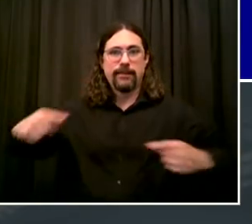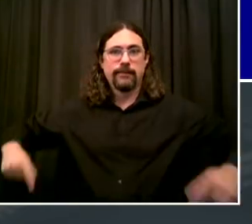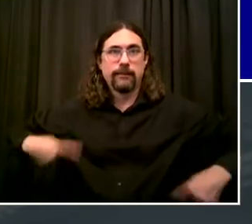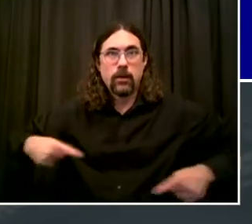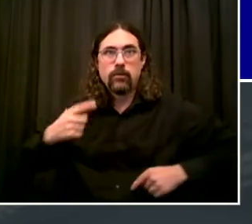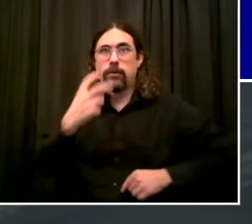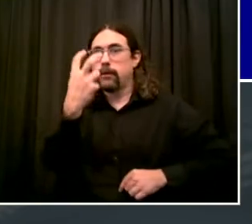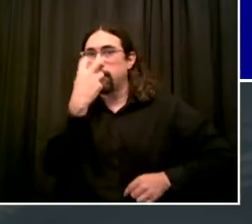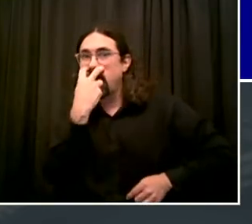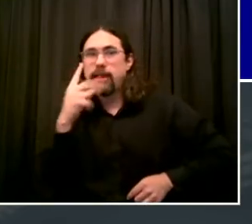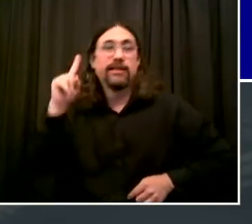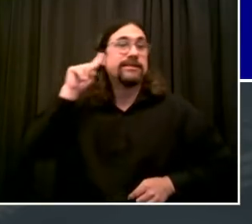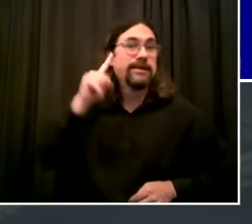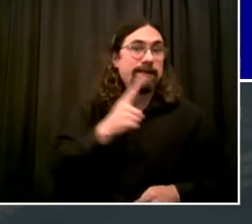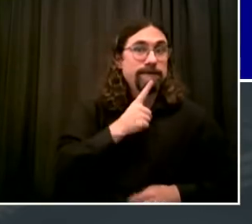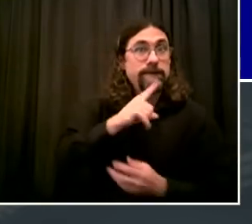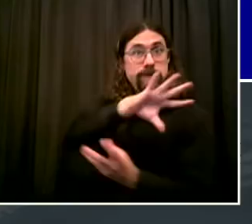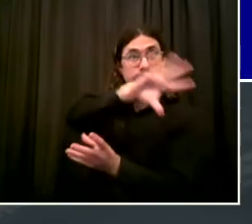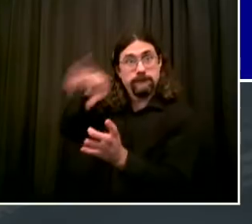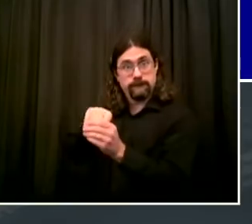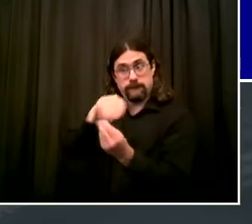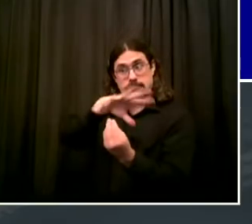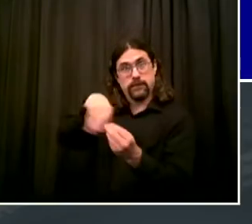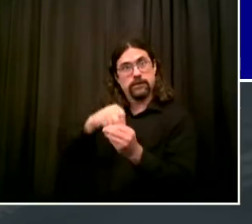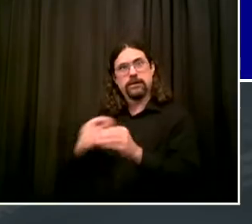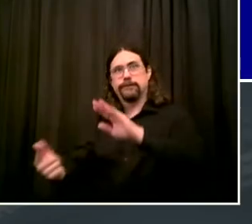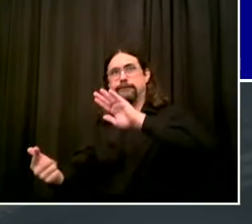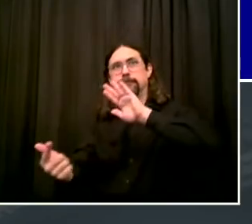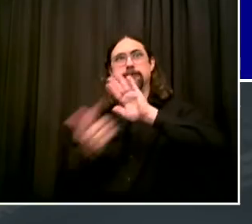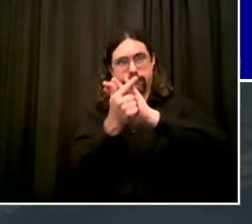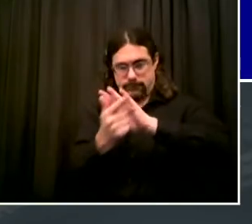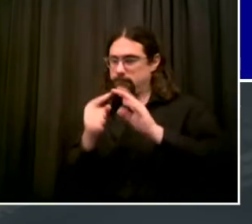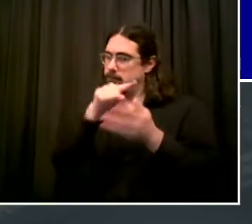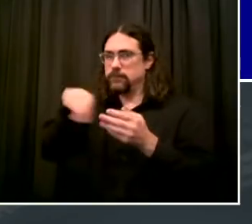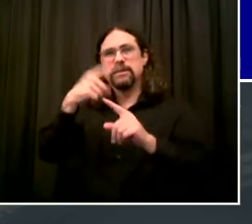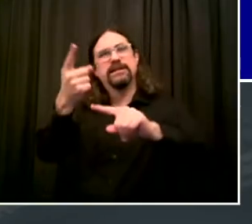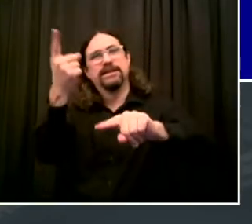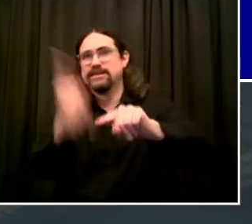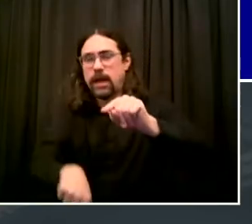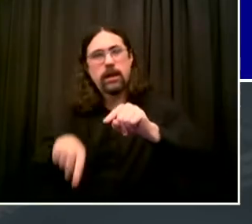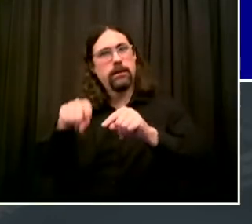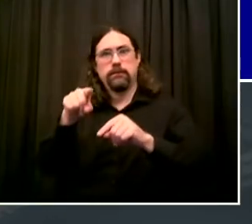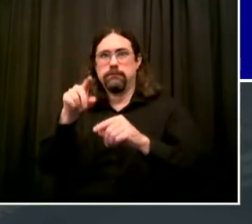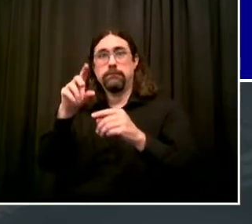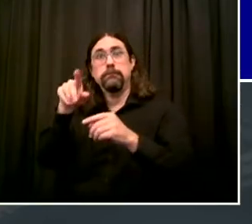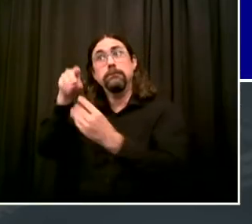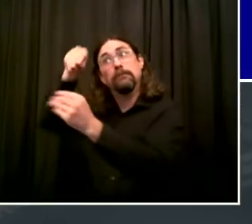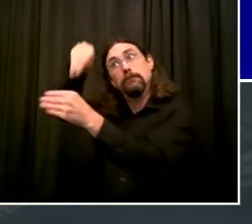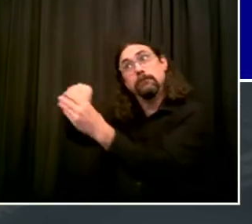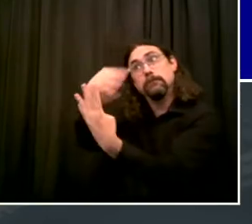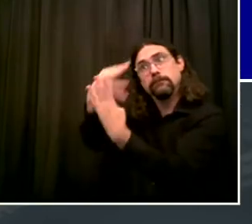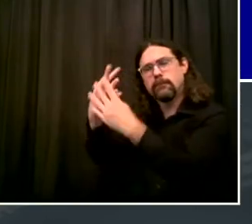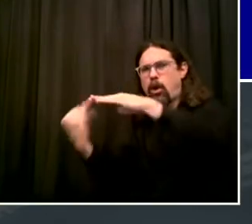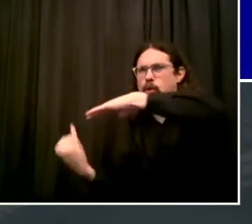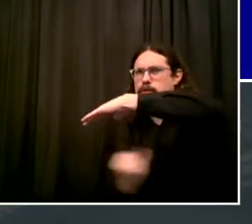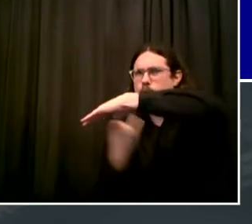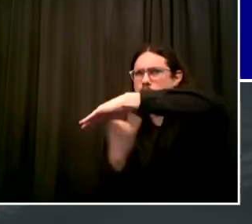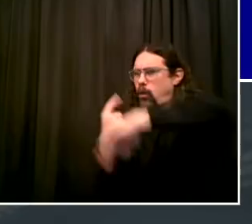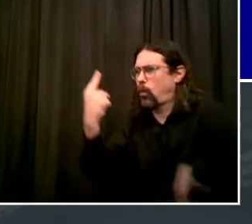SO LET'S TAKE THE NEXT STEP.